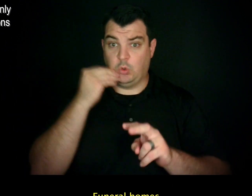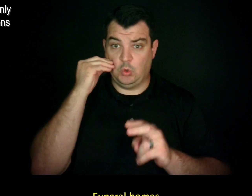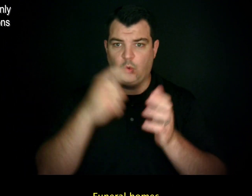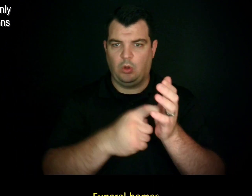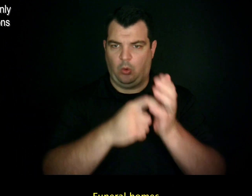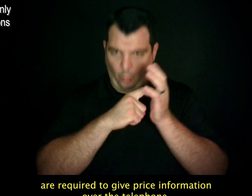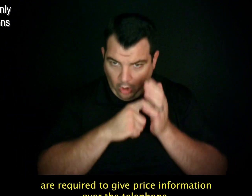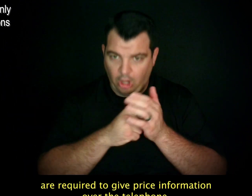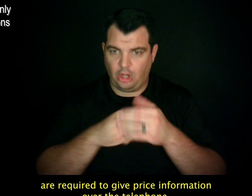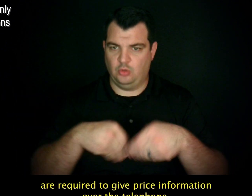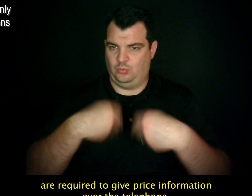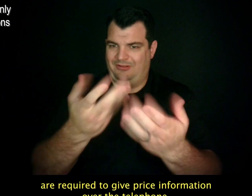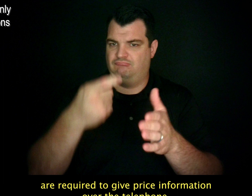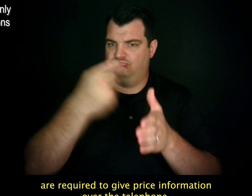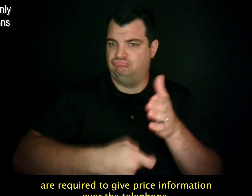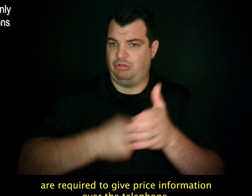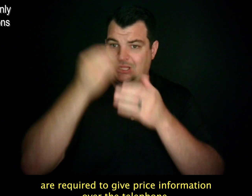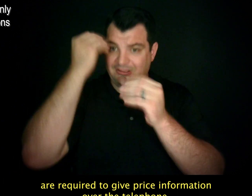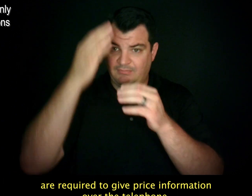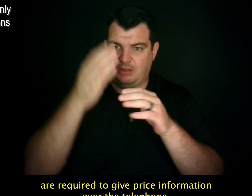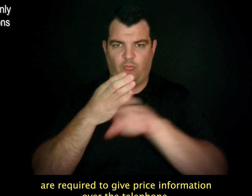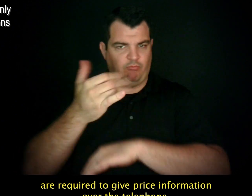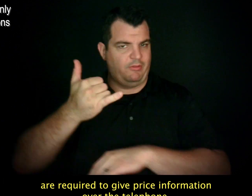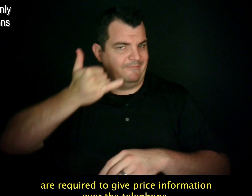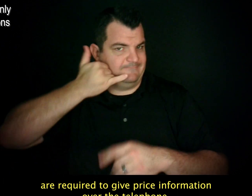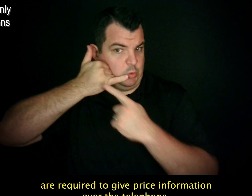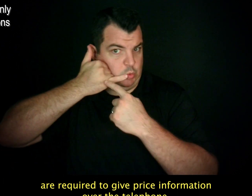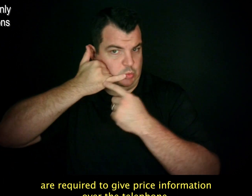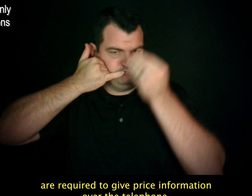Funeral homes are required to give price information over the telephone.